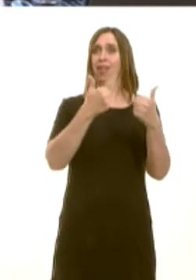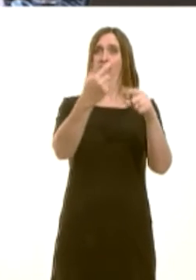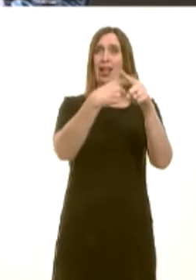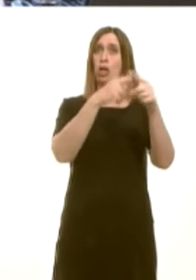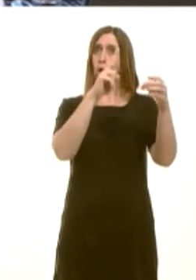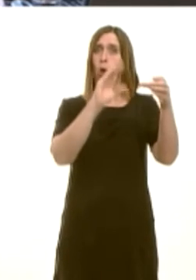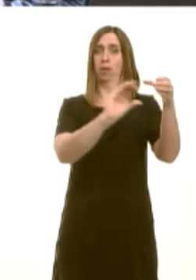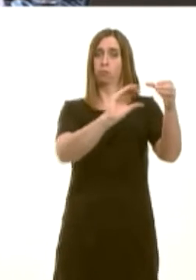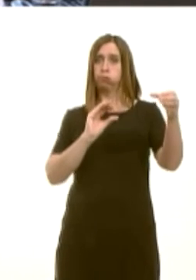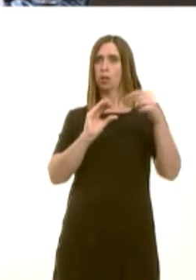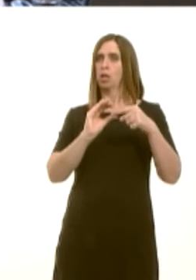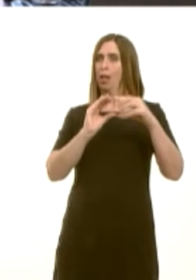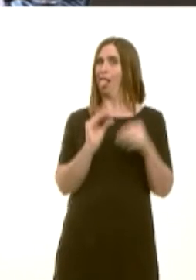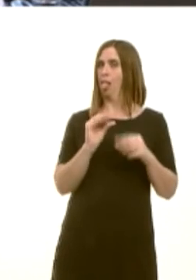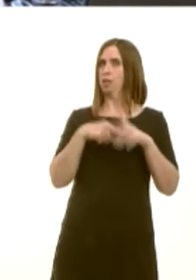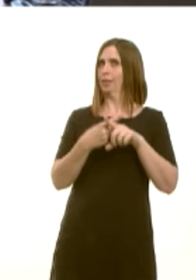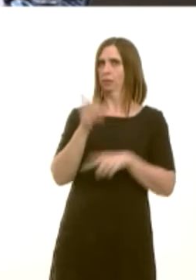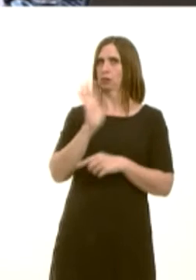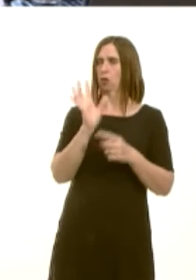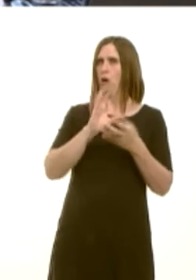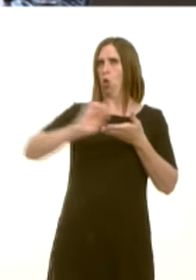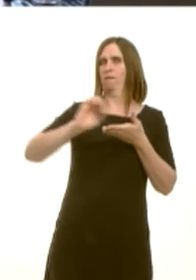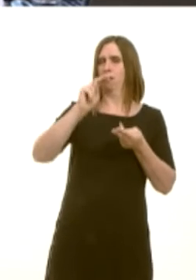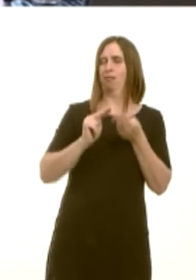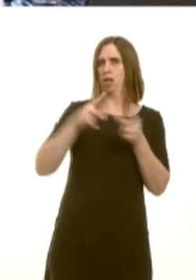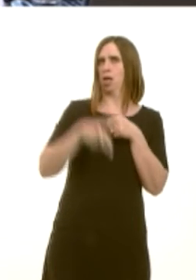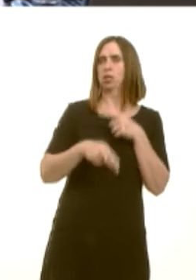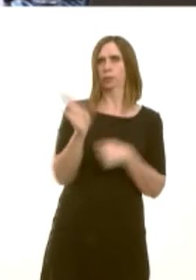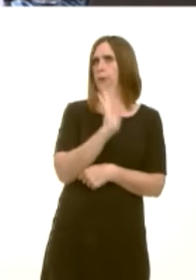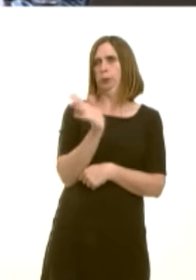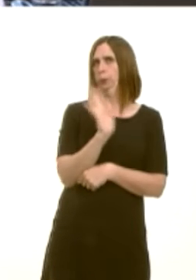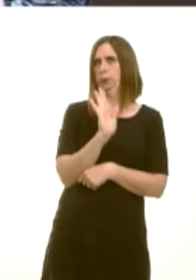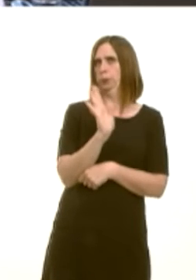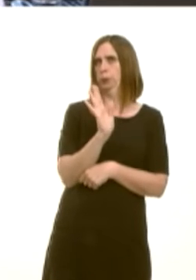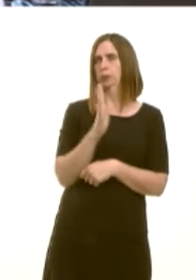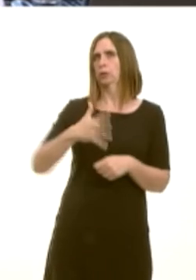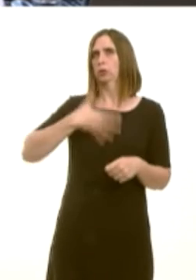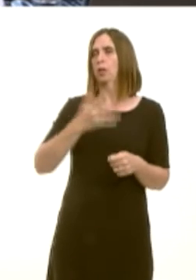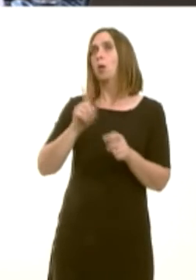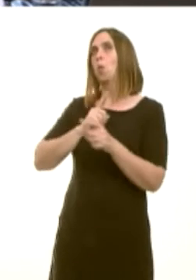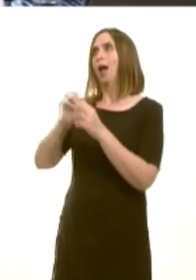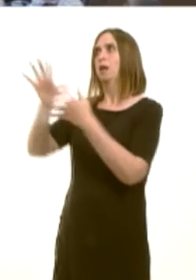is a clean consequentialóin other words, it is not a consequential that is cut in other ways through cuts in funding to the block grant.